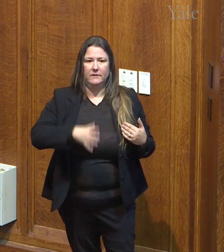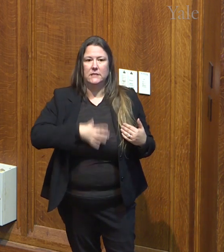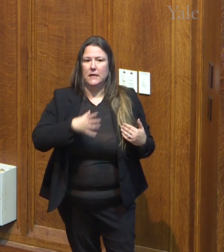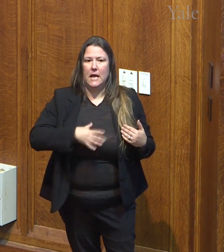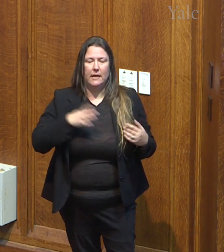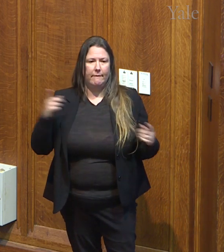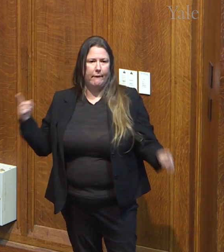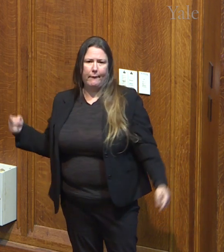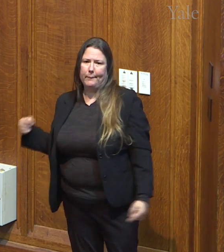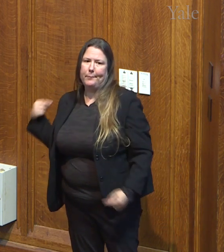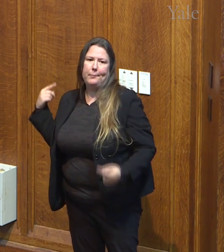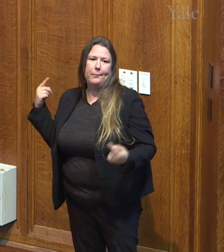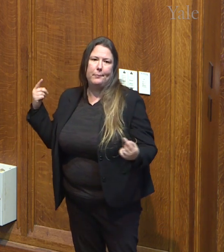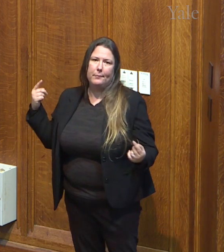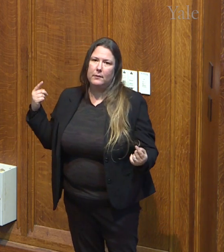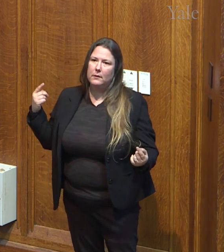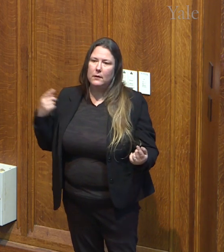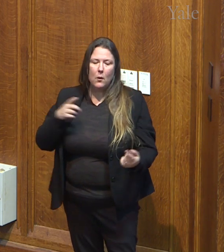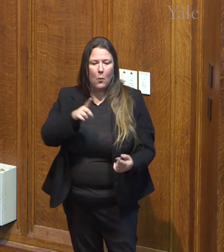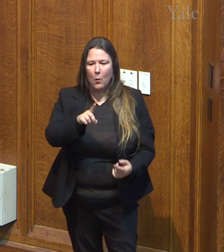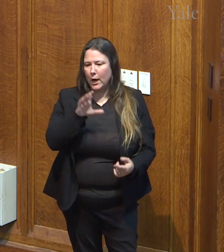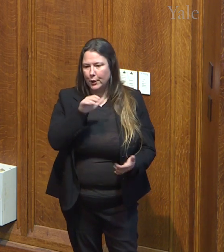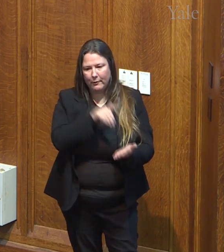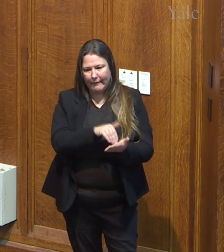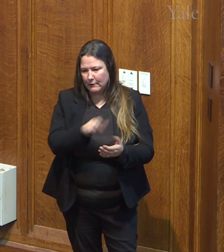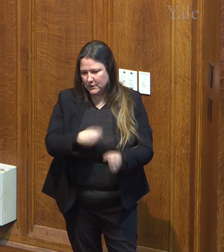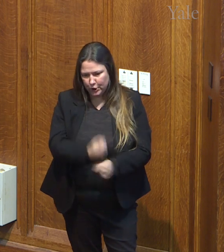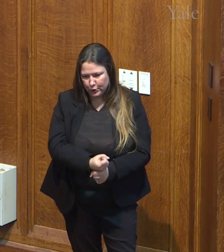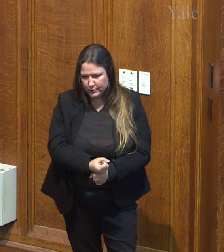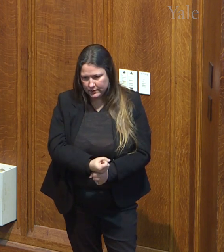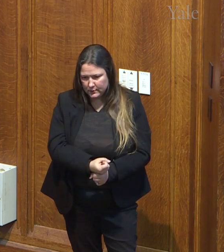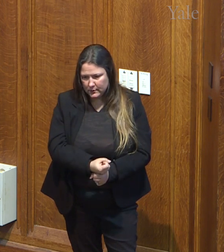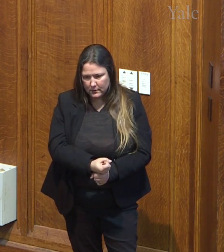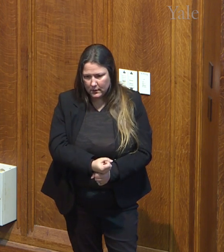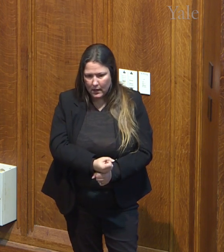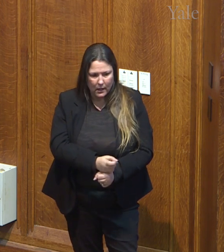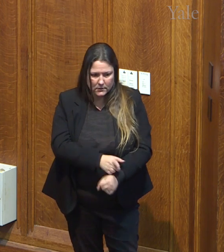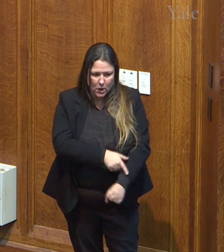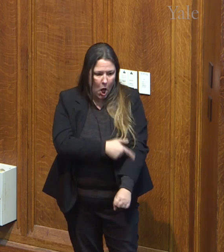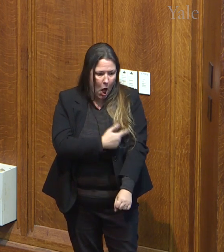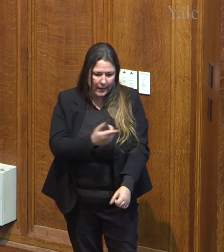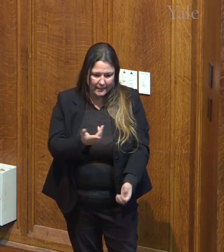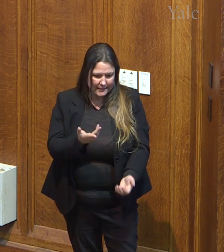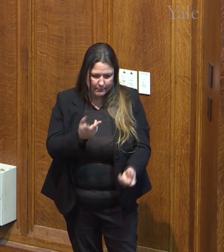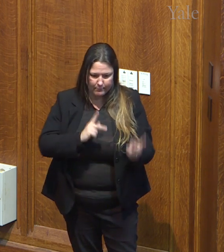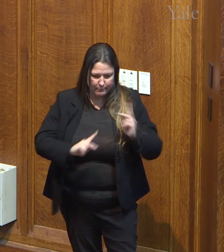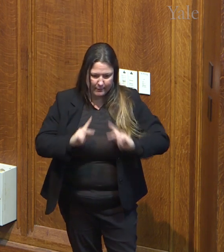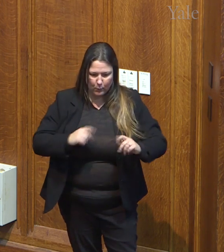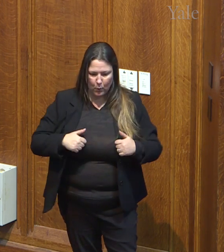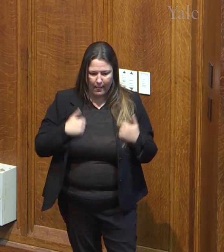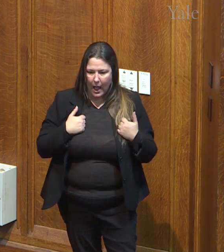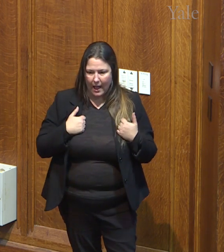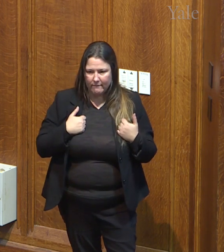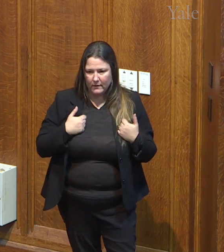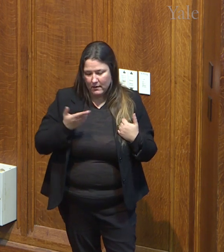for at the very least, 100,000 years. For as long as mankind and thus have Deaf people.